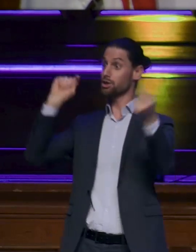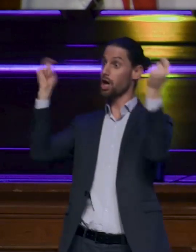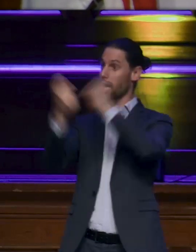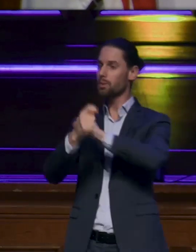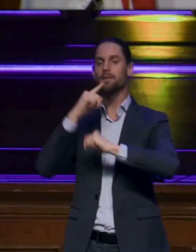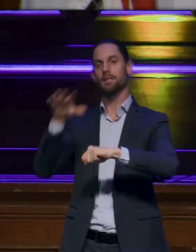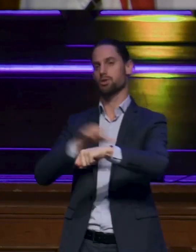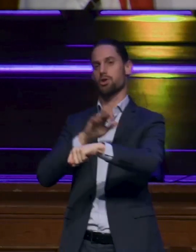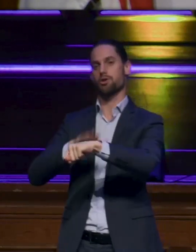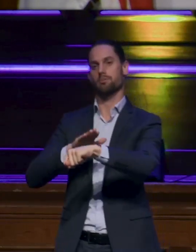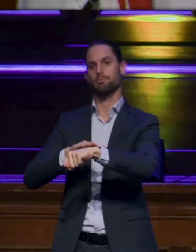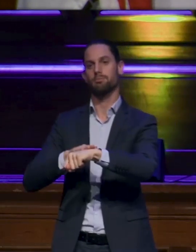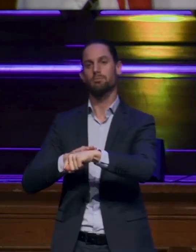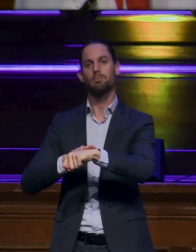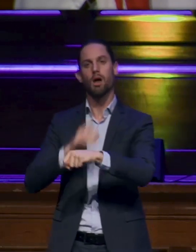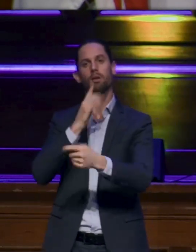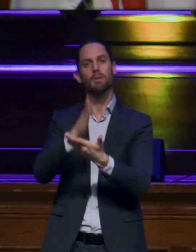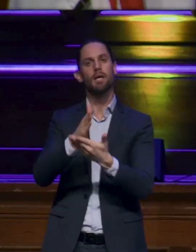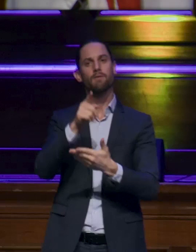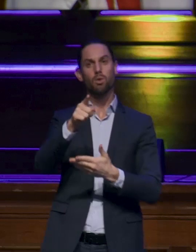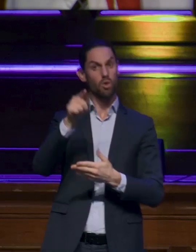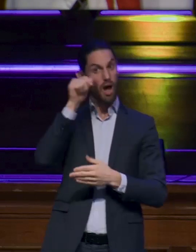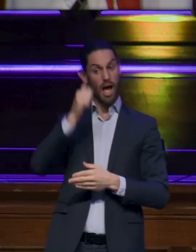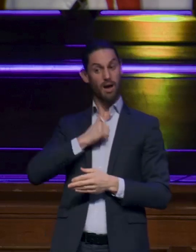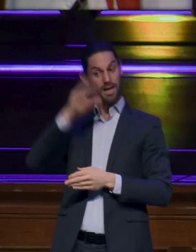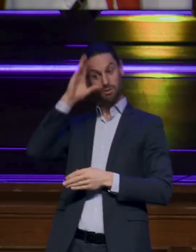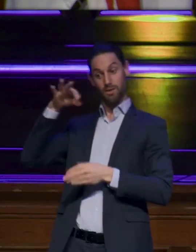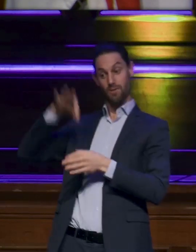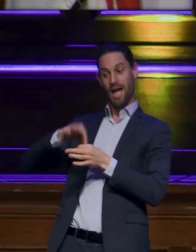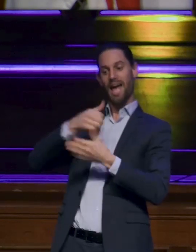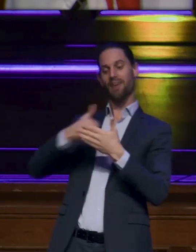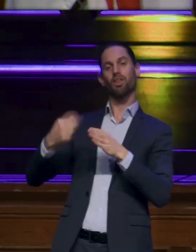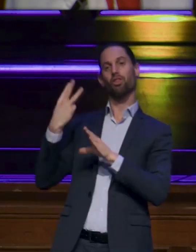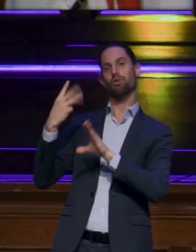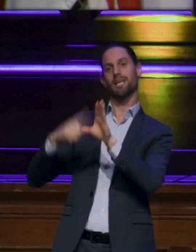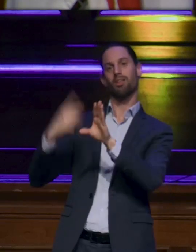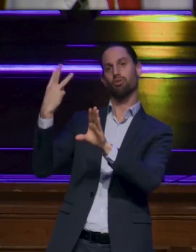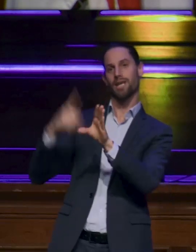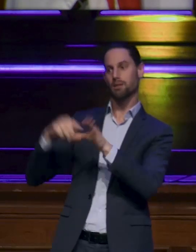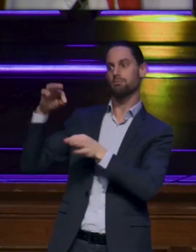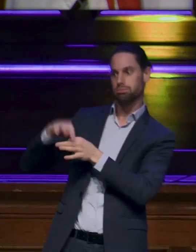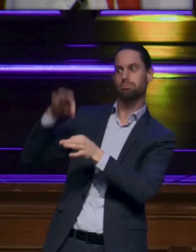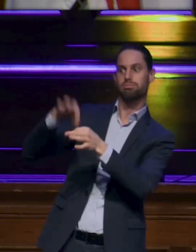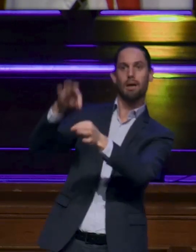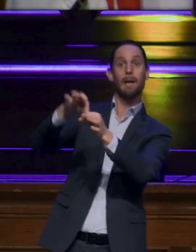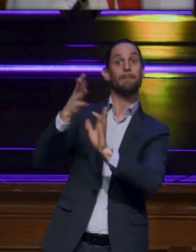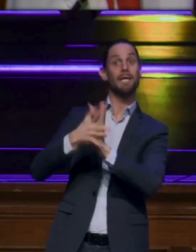anything to stick in a country with a three-year electoral cycle you have to bring people with you I still remember 10 years ago in my